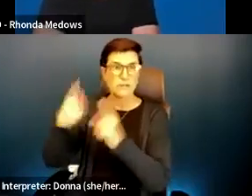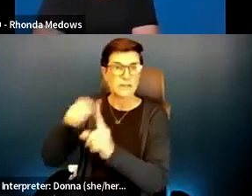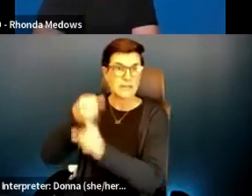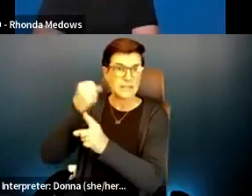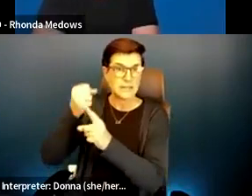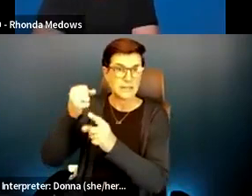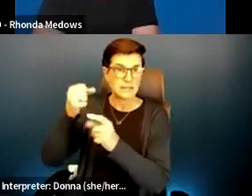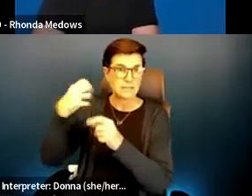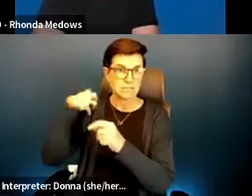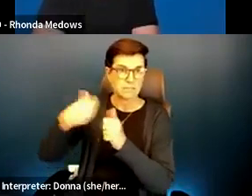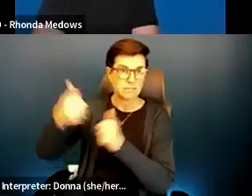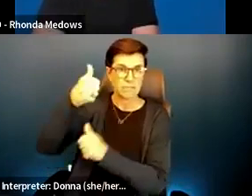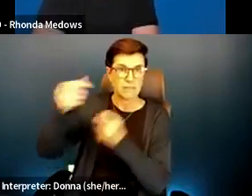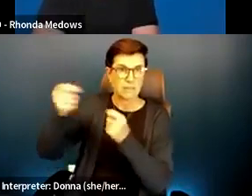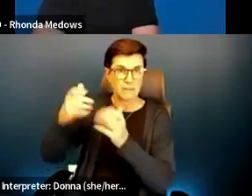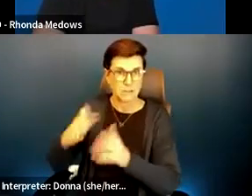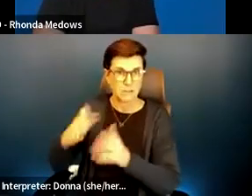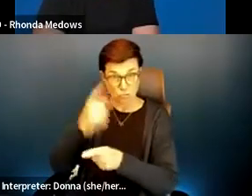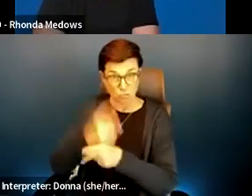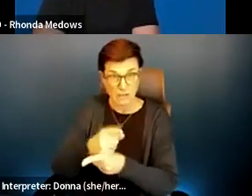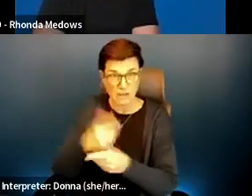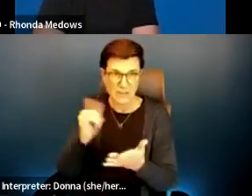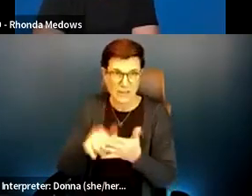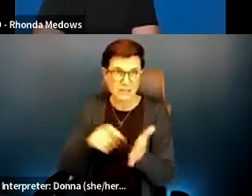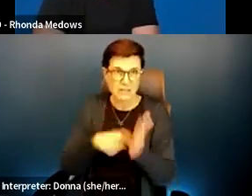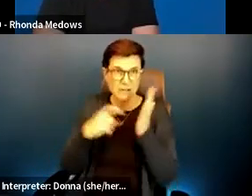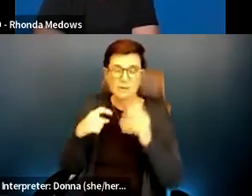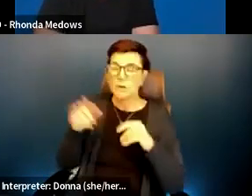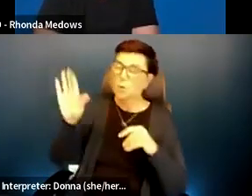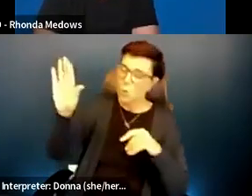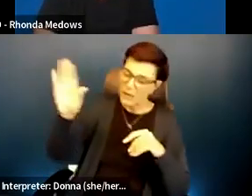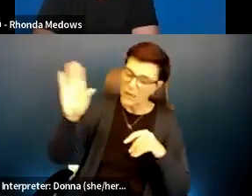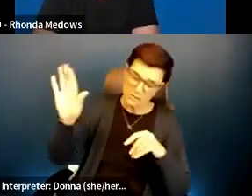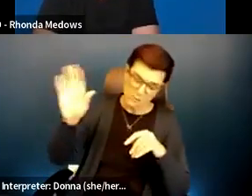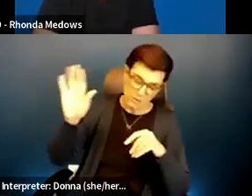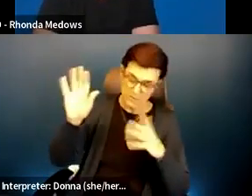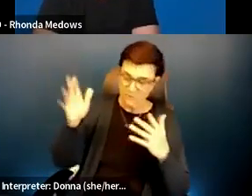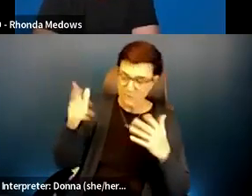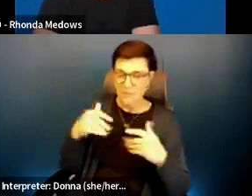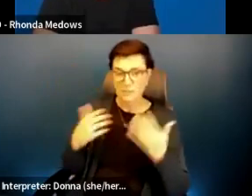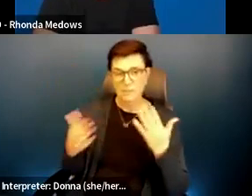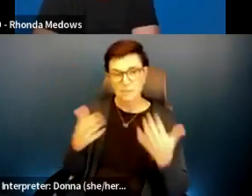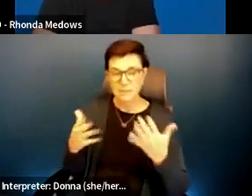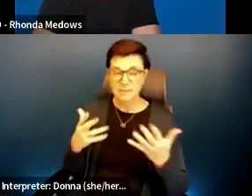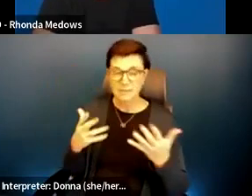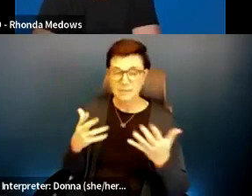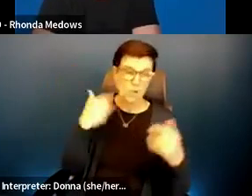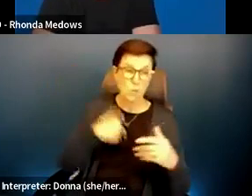And I should just say one thing. Before we get to like maybe how we'll change recommendations, we haven't talked about the recommendations. That's coming next.